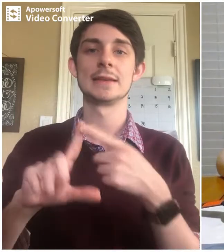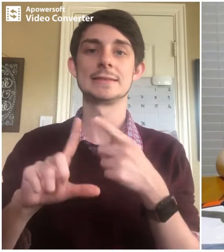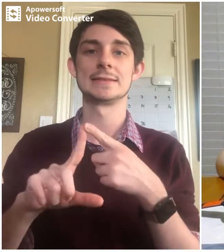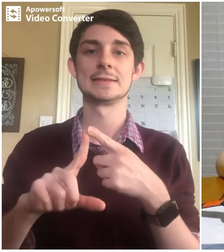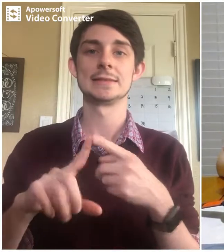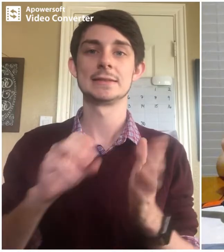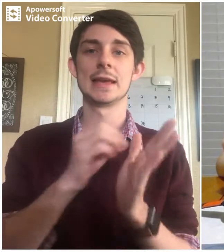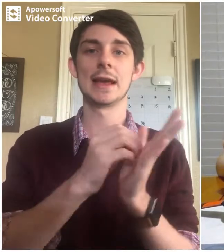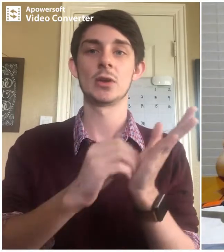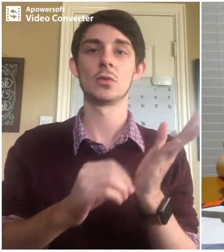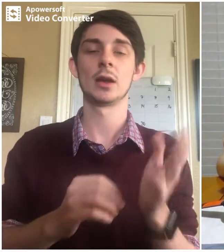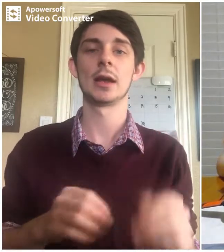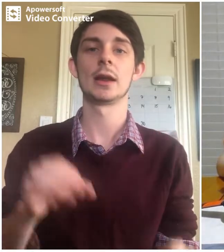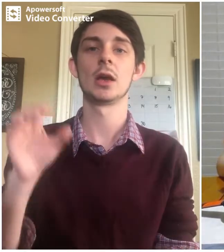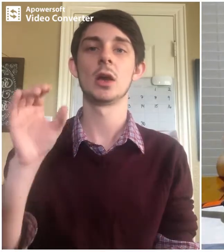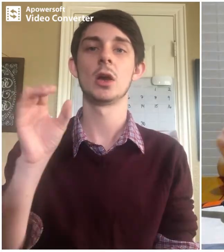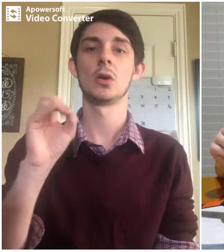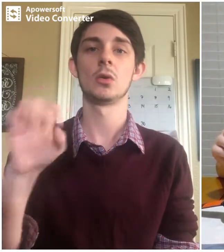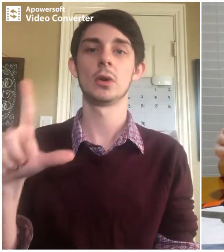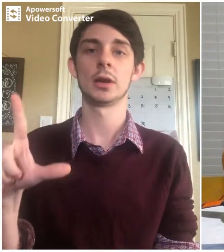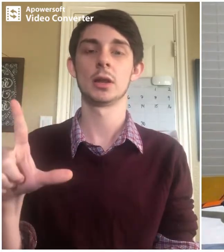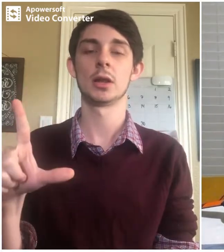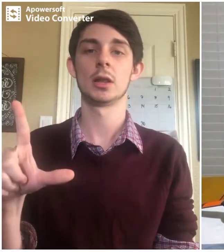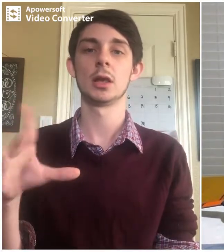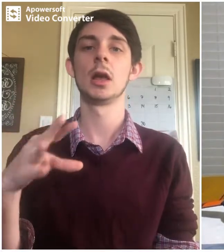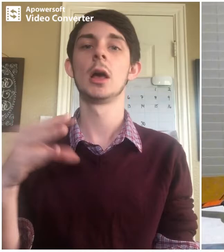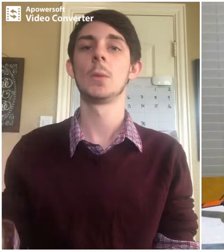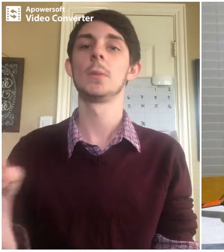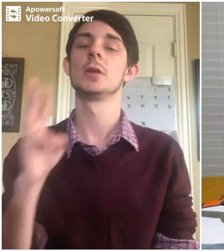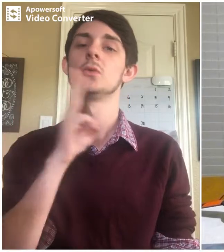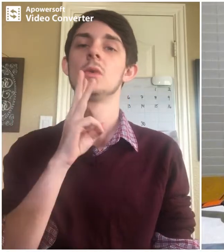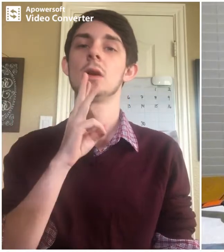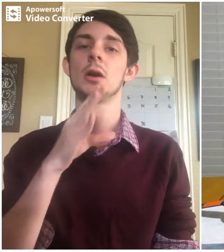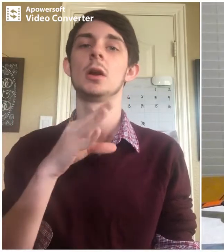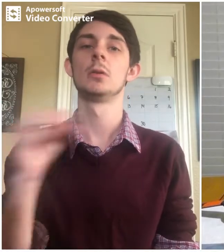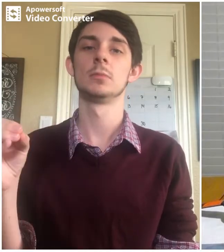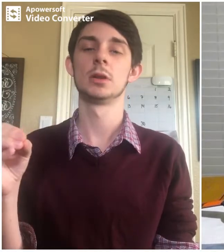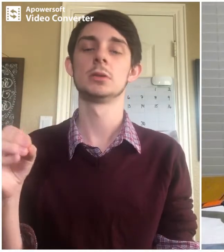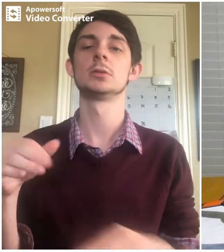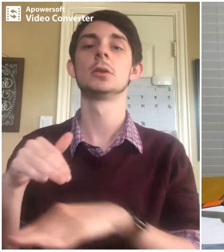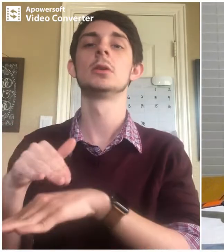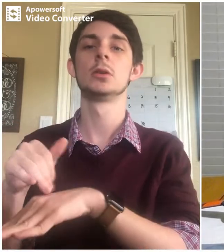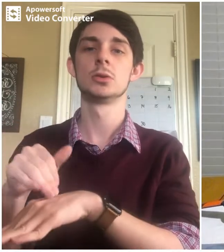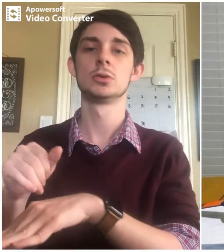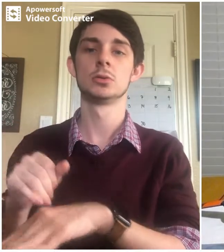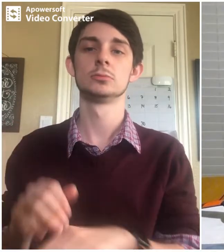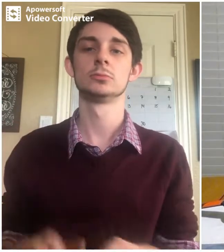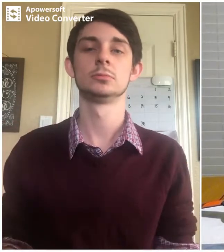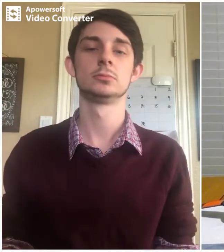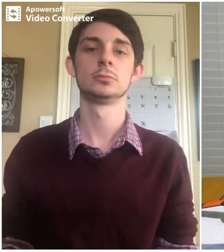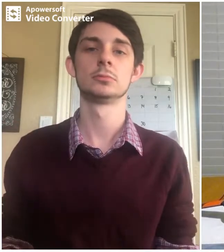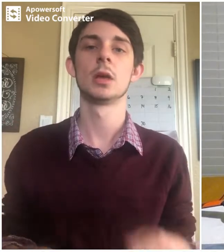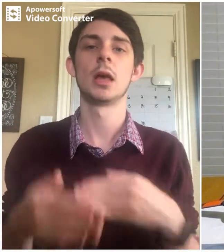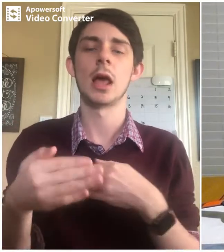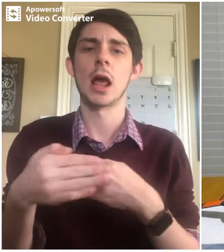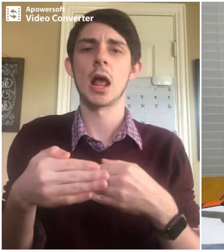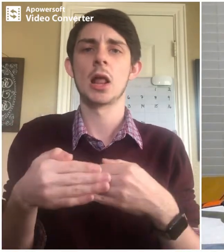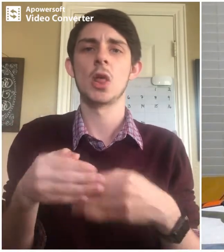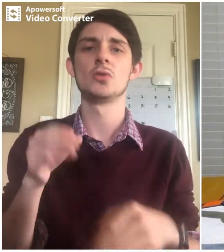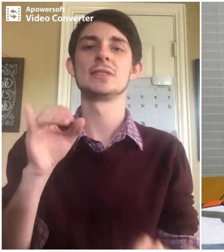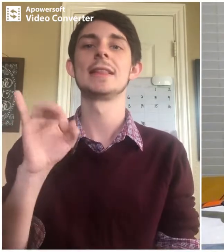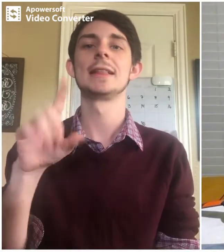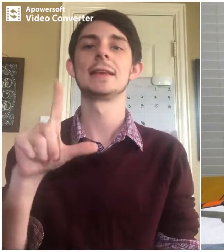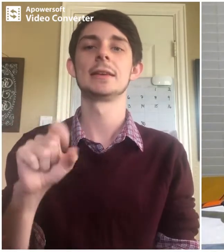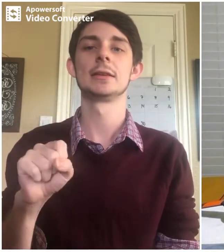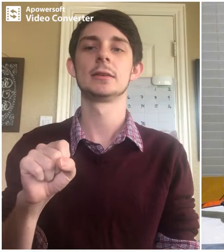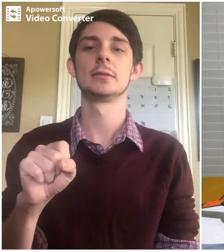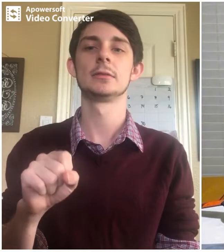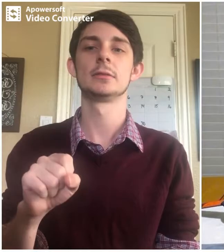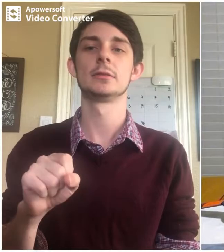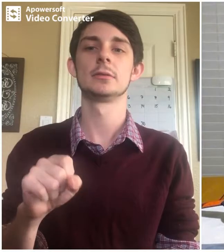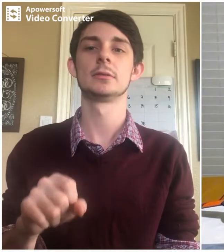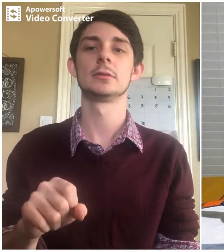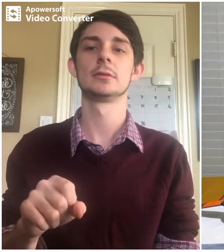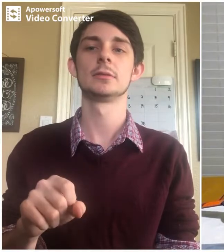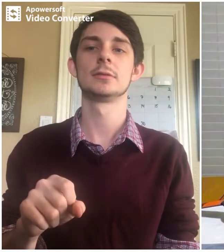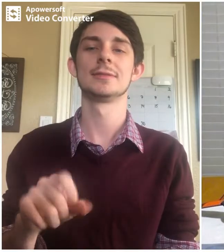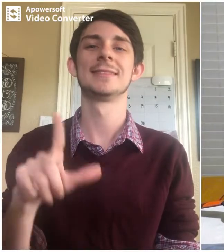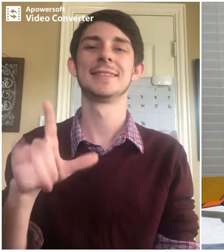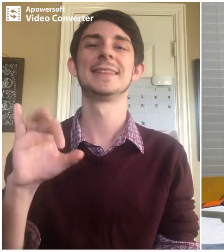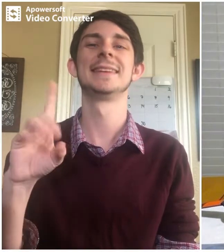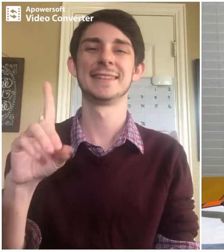plus soap." It makes it best to put it as close to the lid as possible.